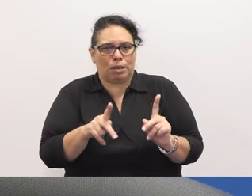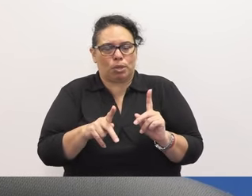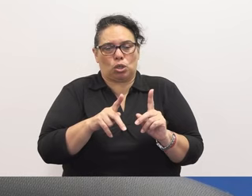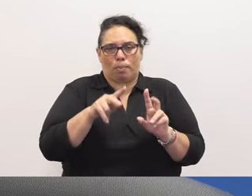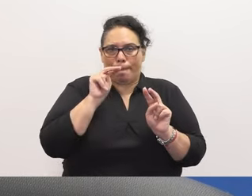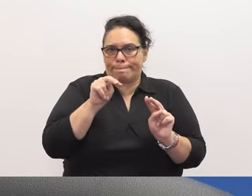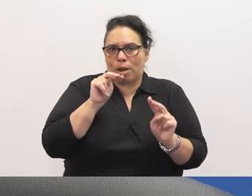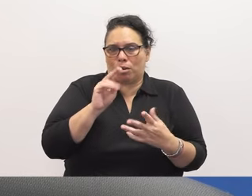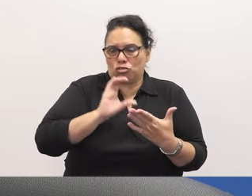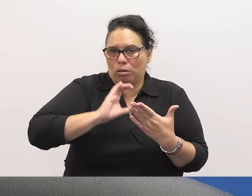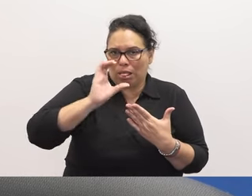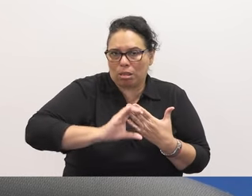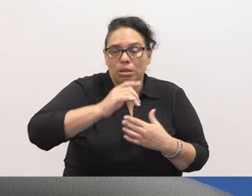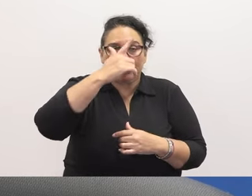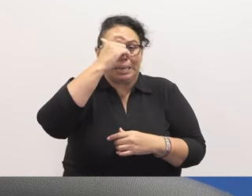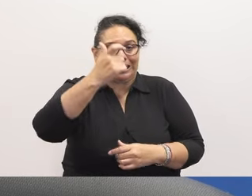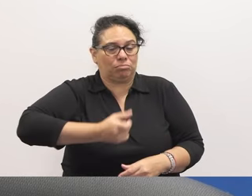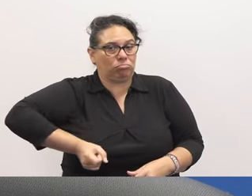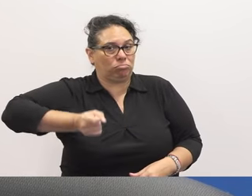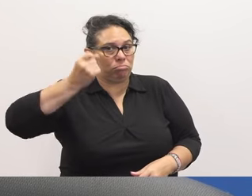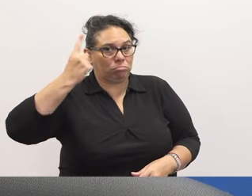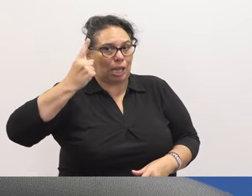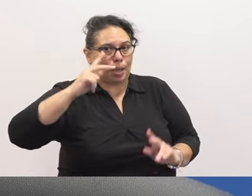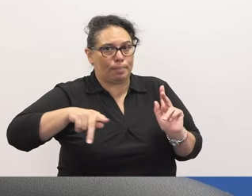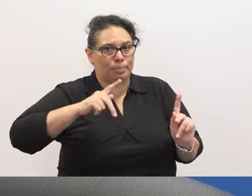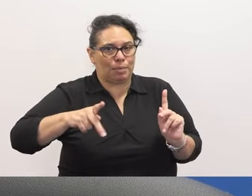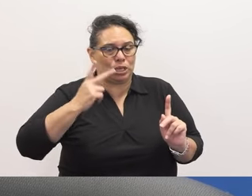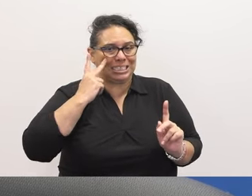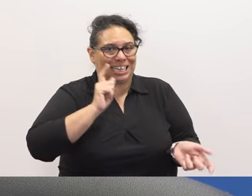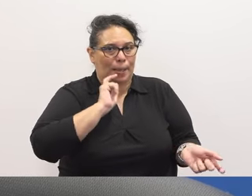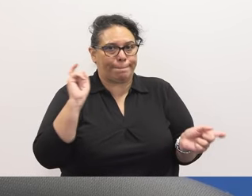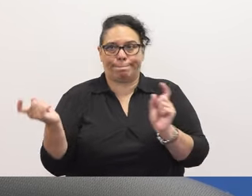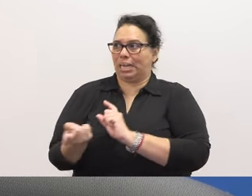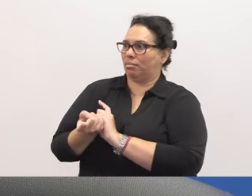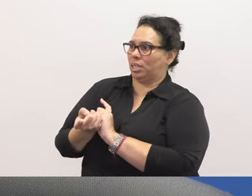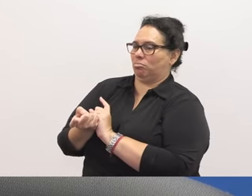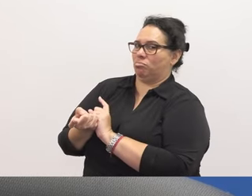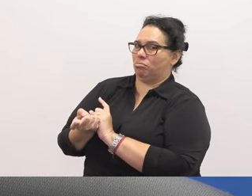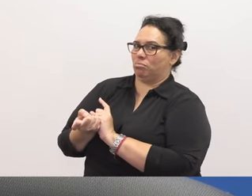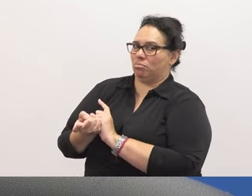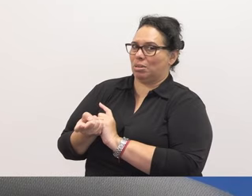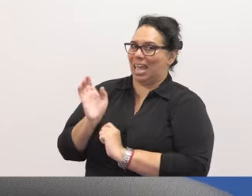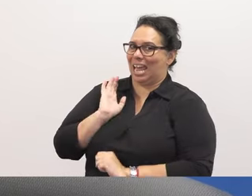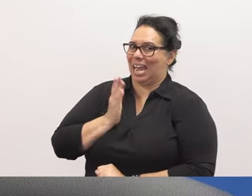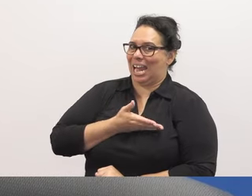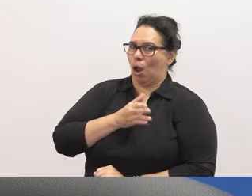Because understandably, folks are gonna see a pivot in our board meetings or they should see a pivot